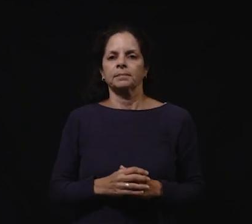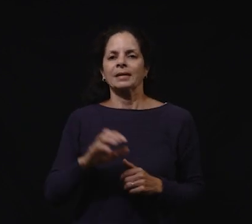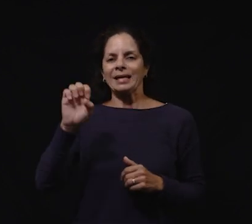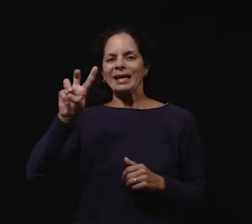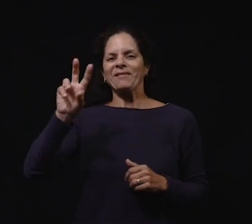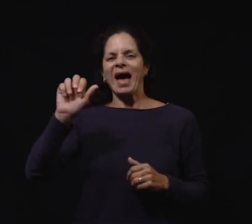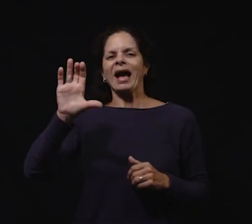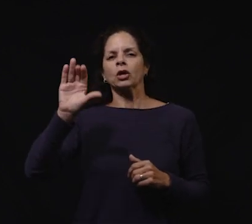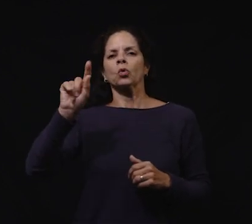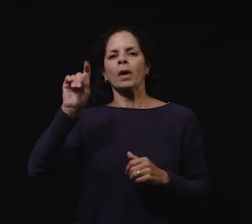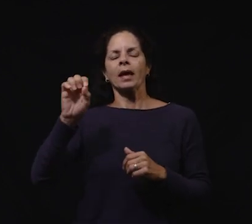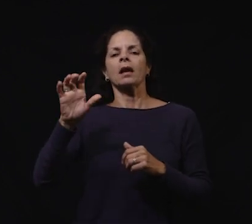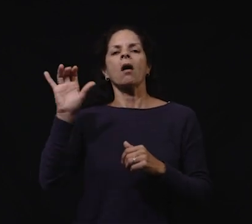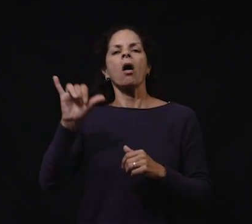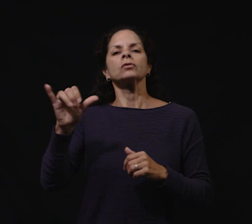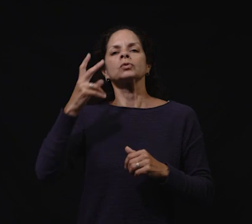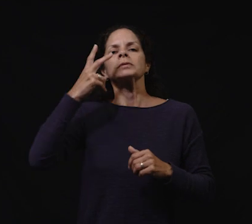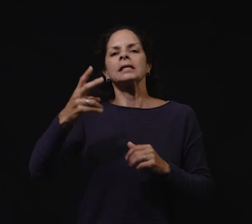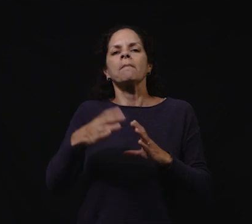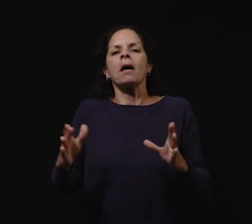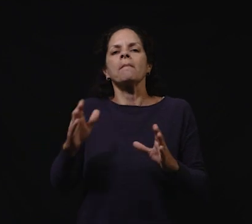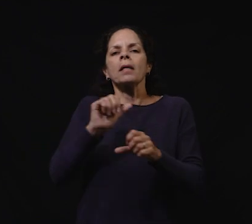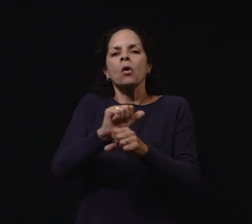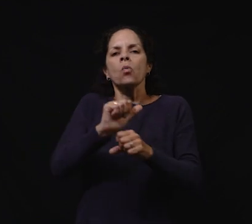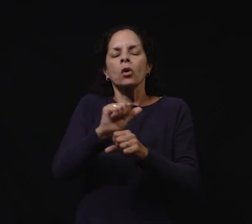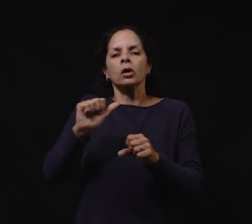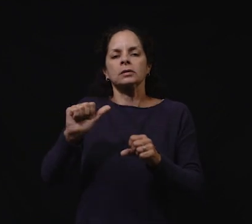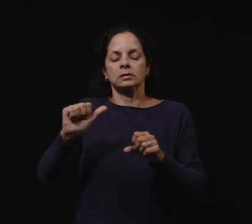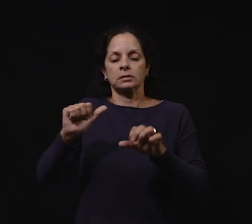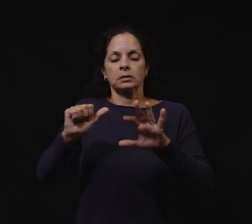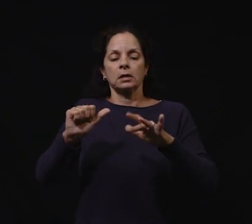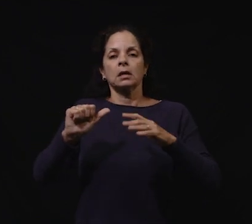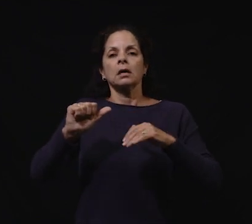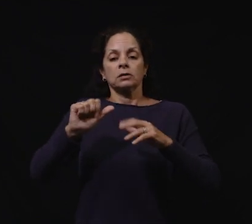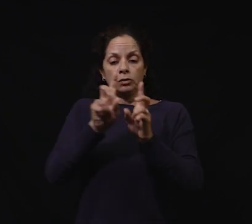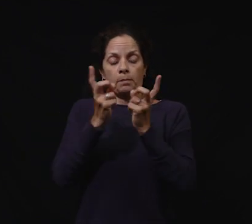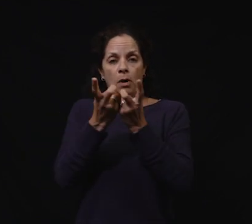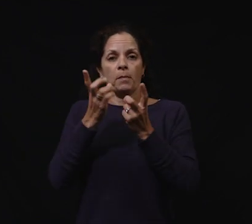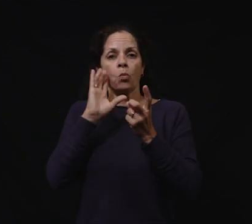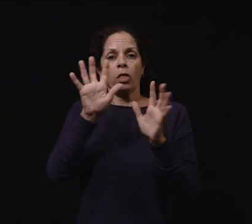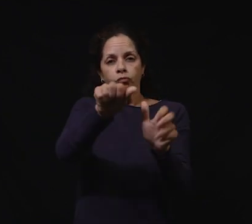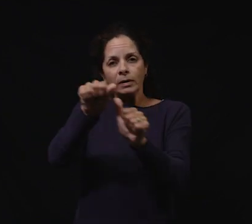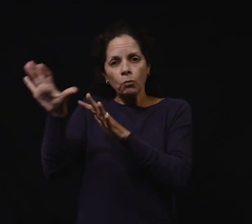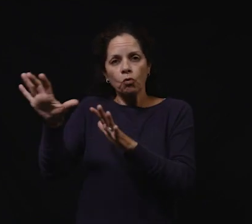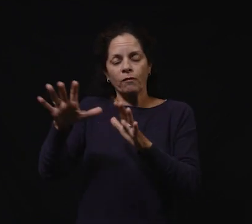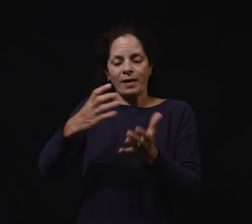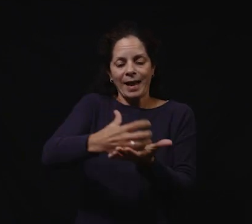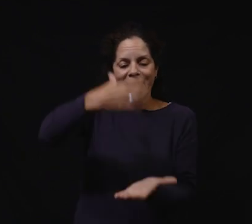public works beach operations starting to remove trash cans ramps and other objects off the beaches